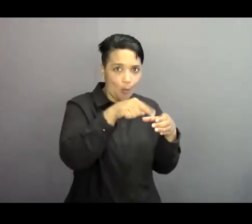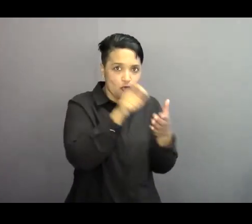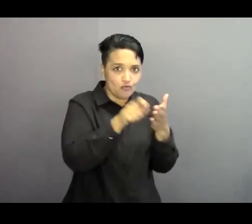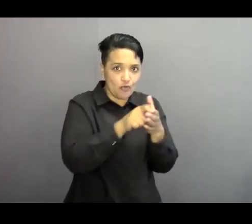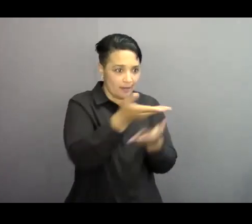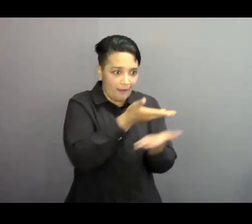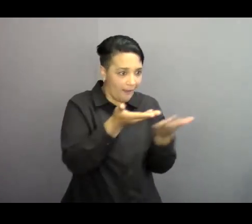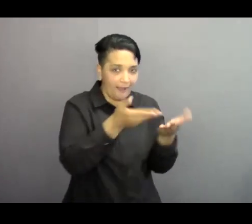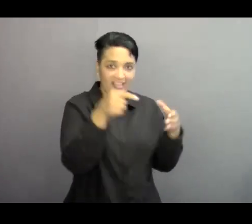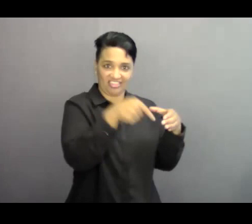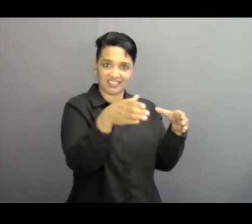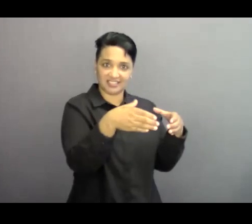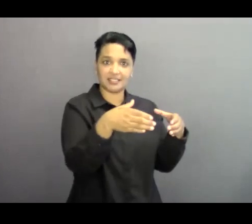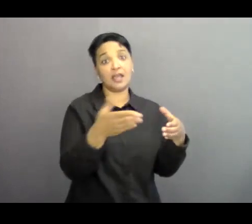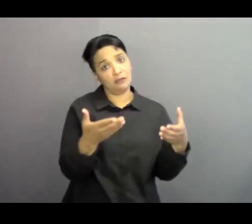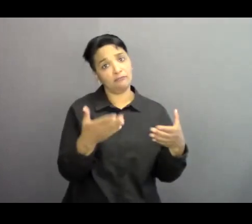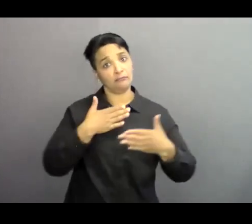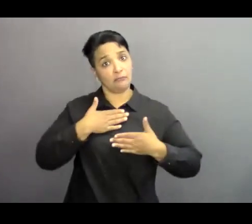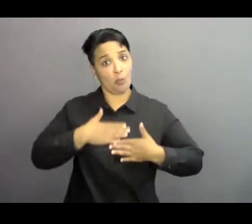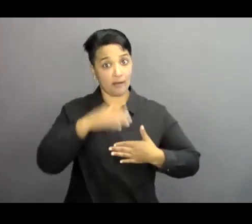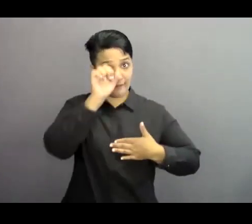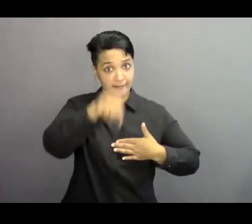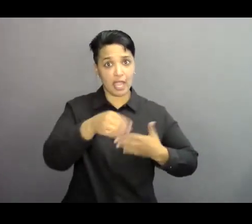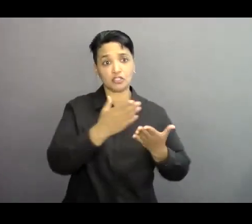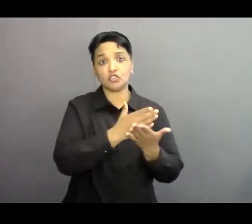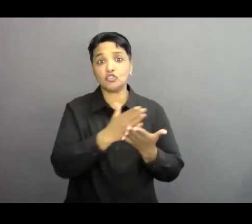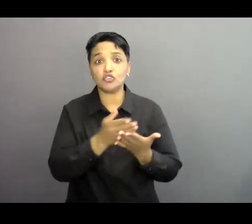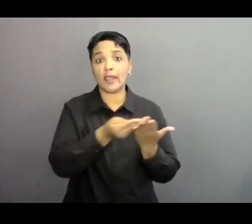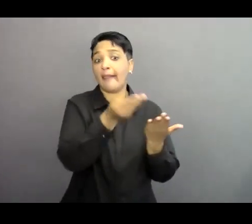we would encourage you to share as much as possible. This is not a competition. You're